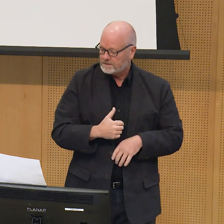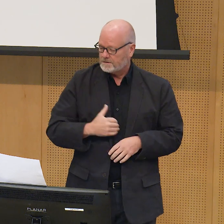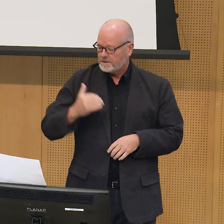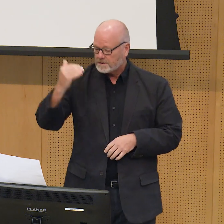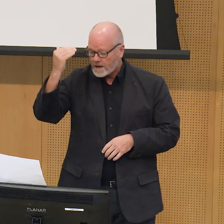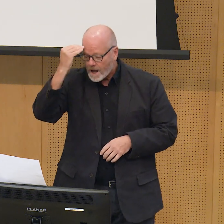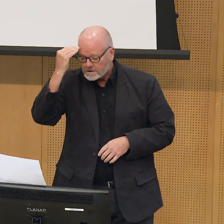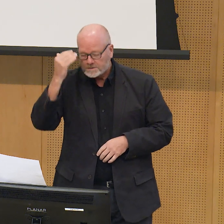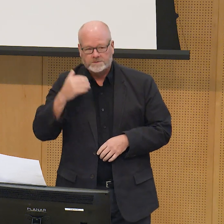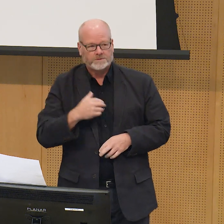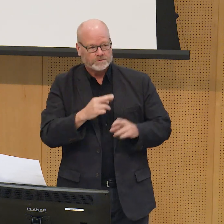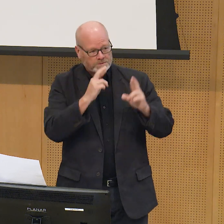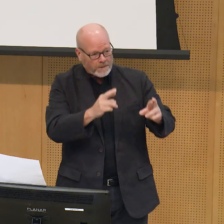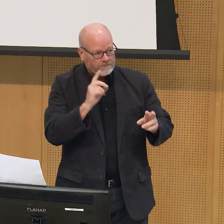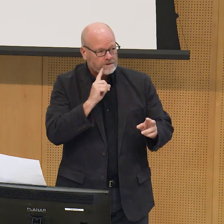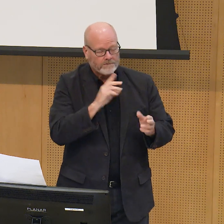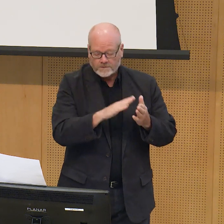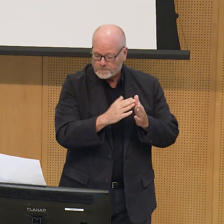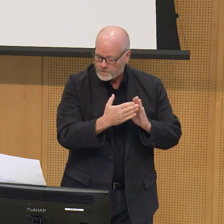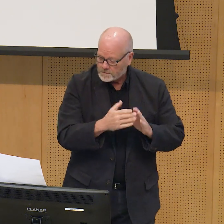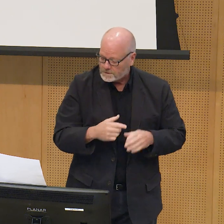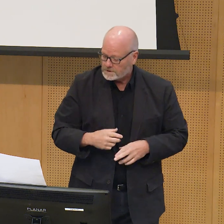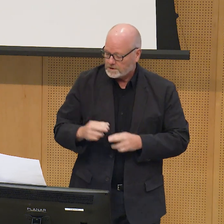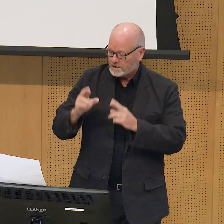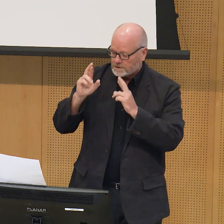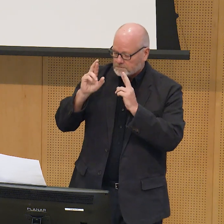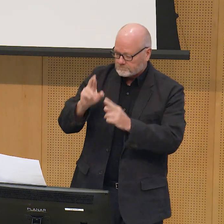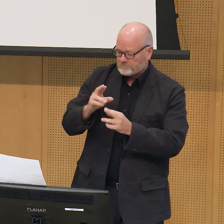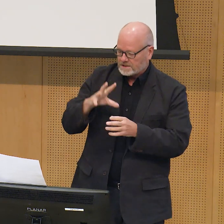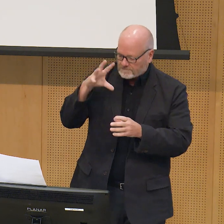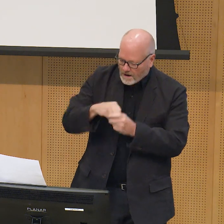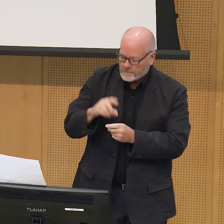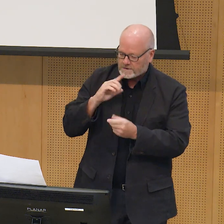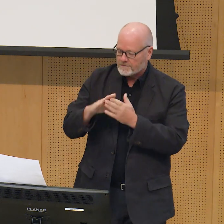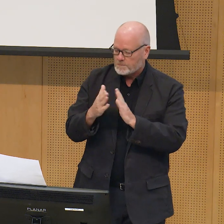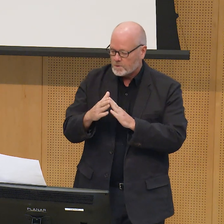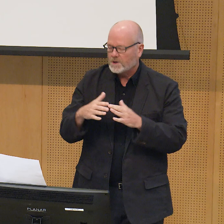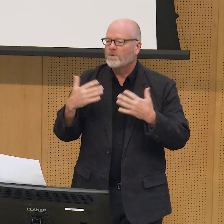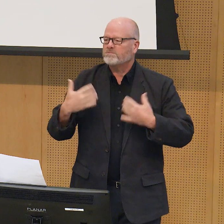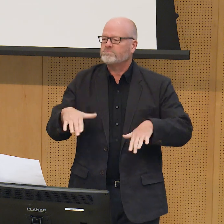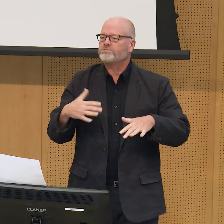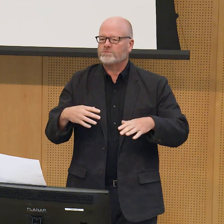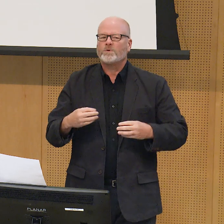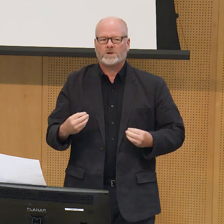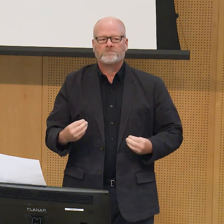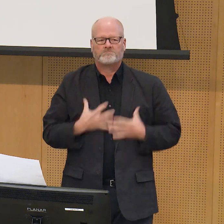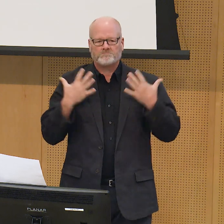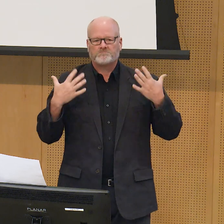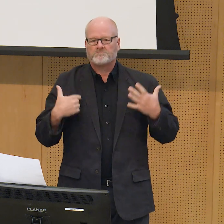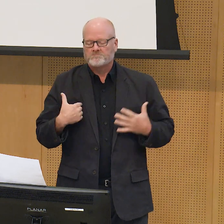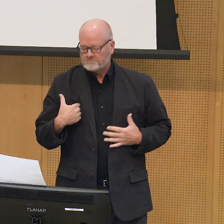He's the--his respect for the Deaf community, his involvement in the Deaf community,